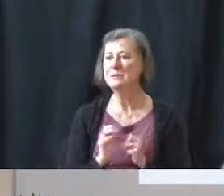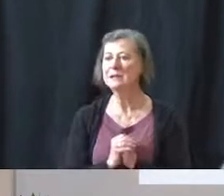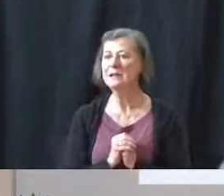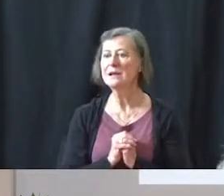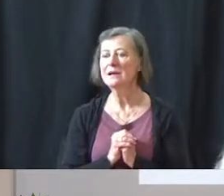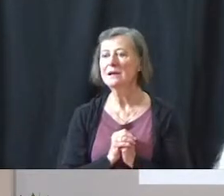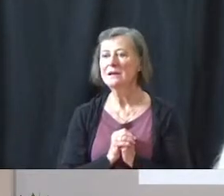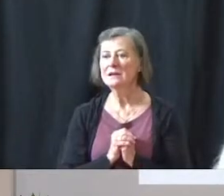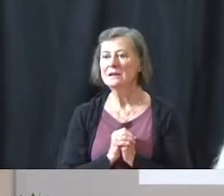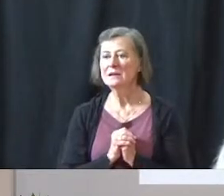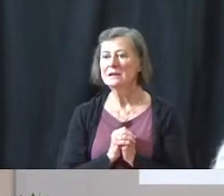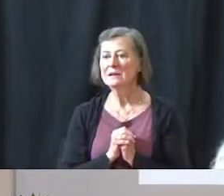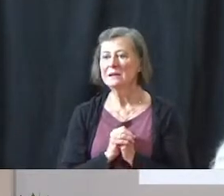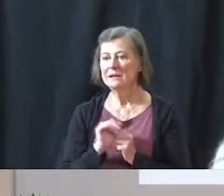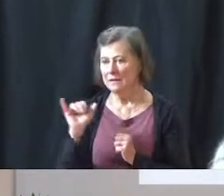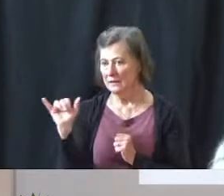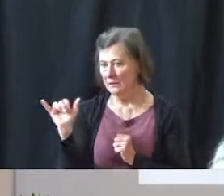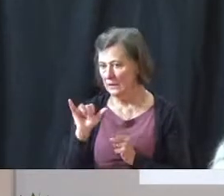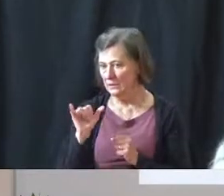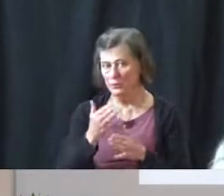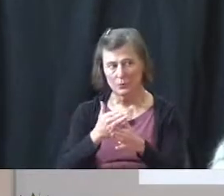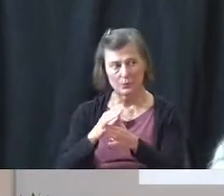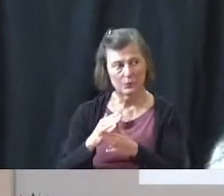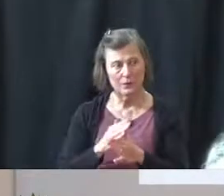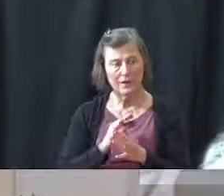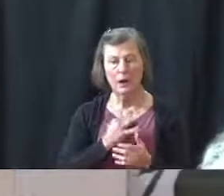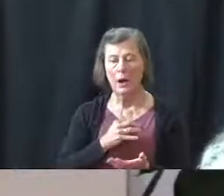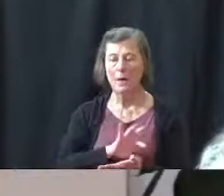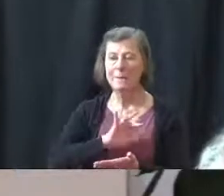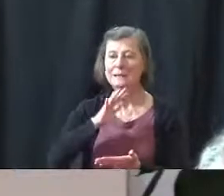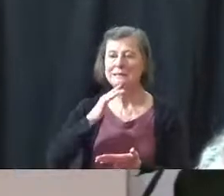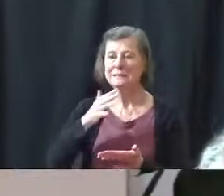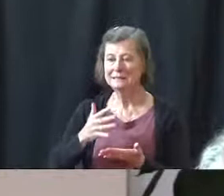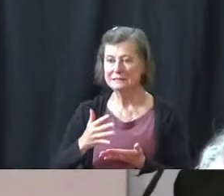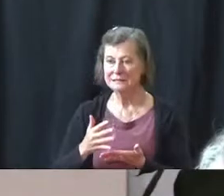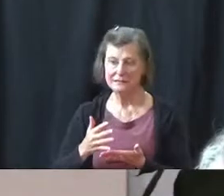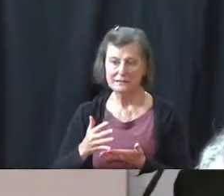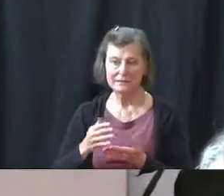We also share our abundance in our Share the Plate program.